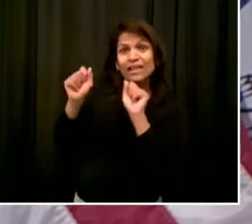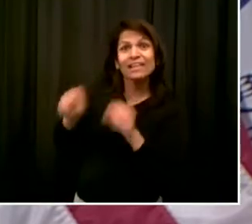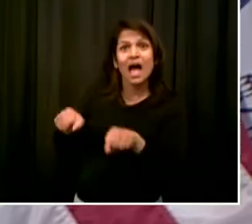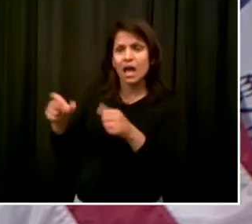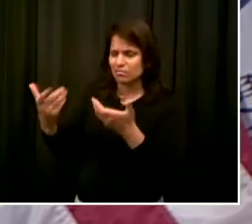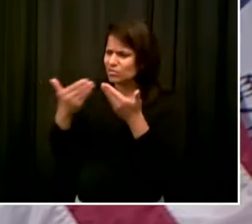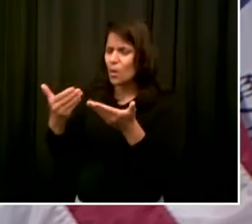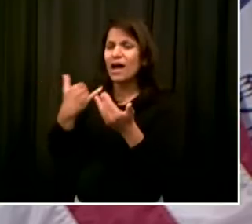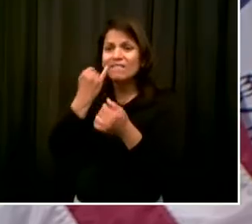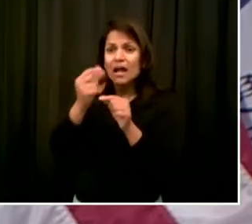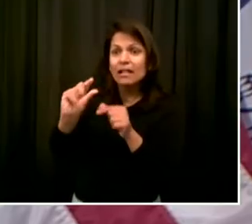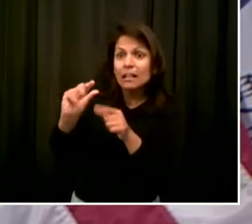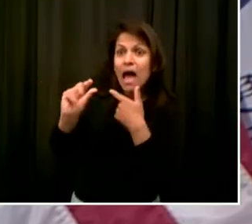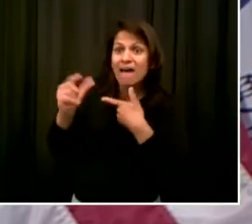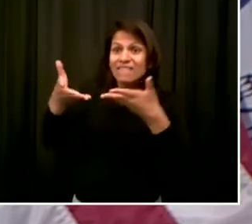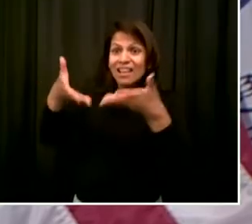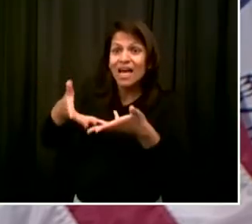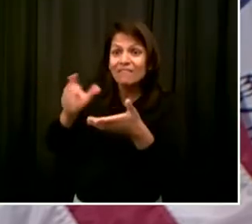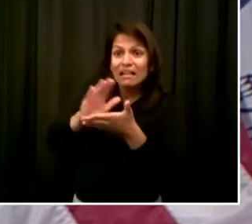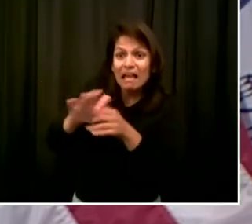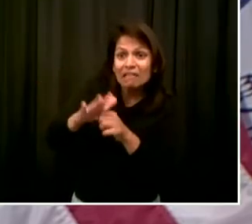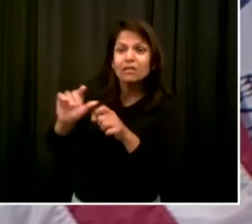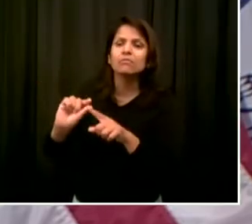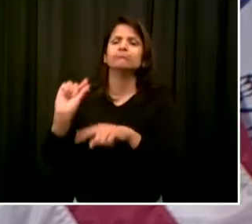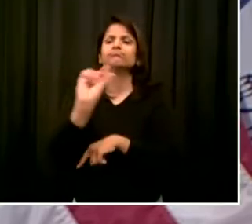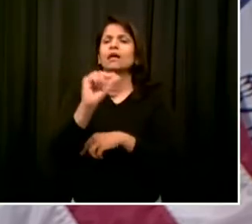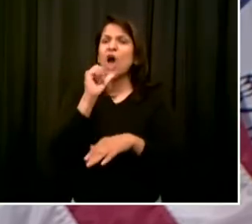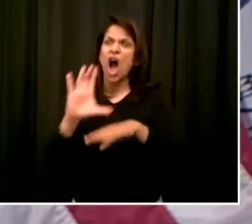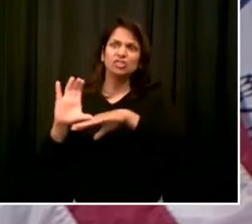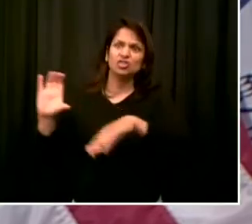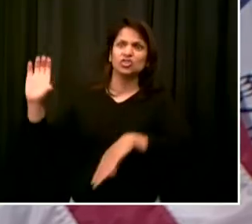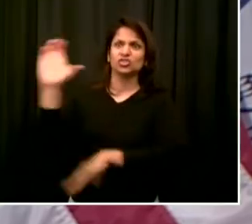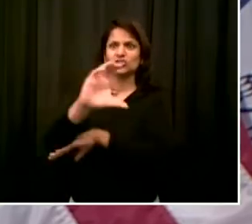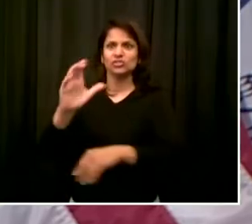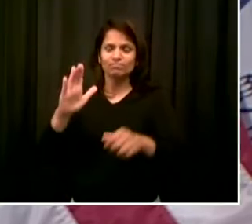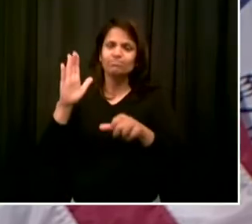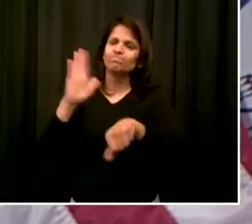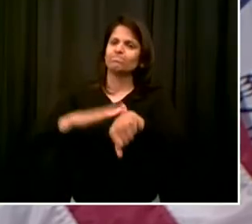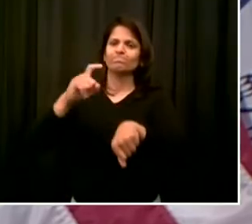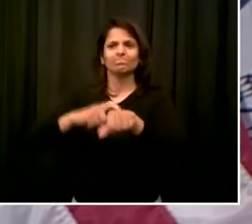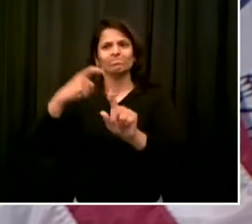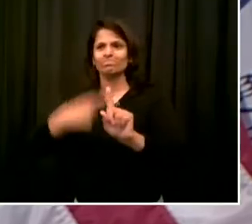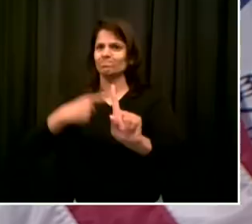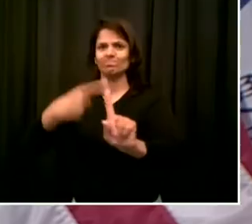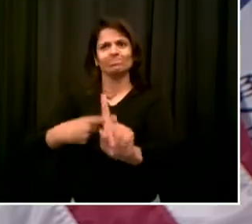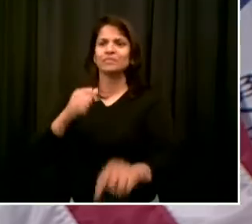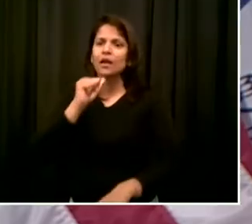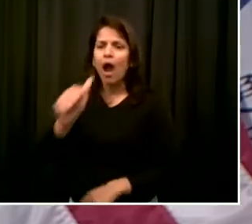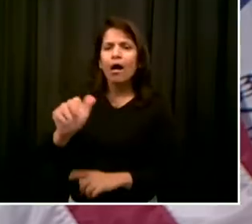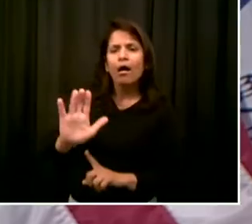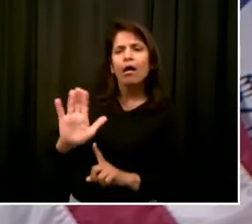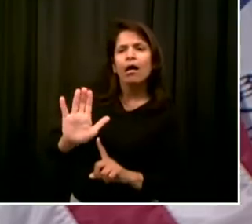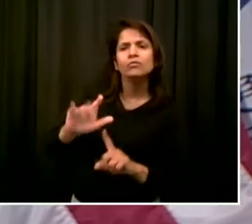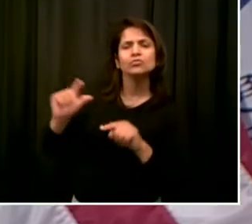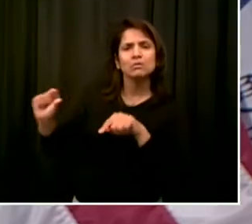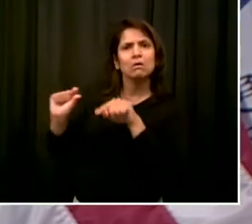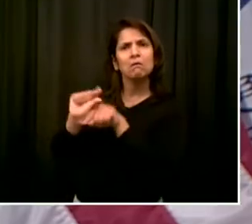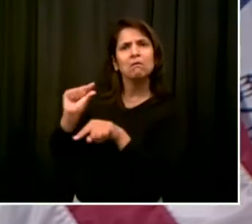IF THEY CAN PAY THE RENT, TRADE